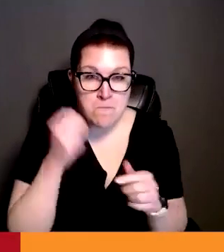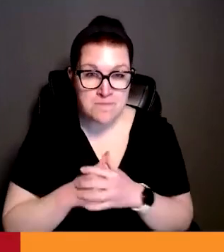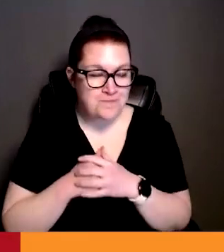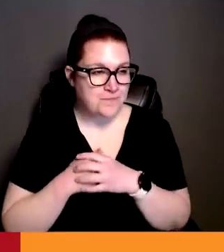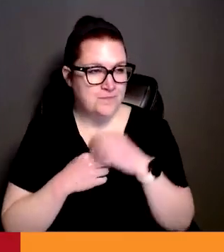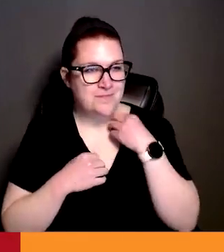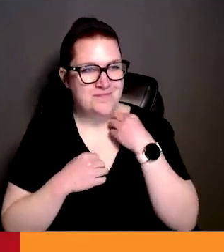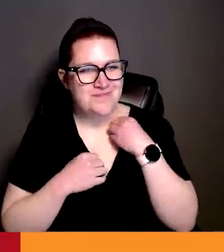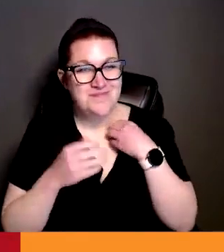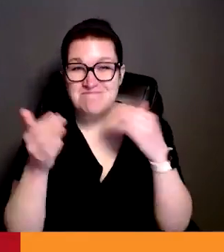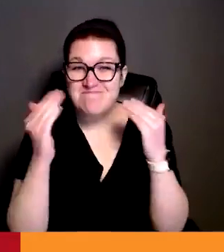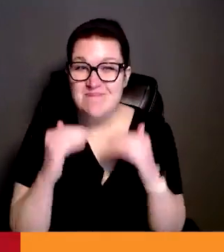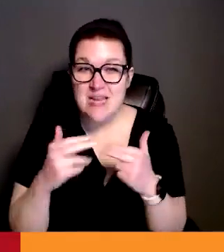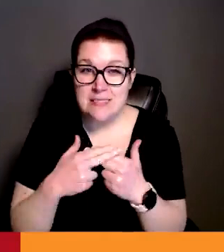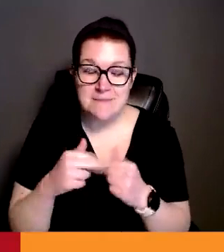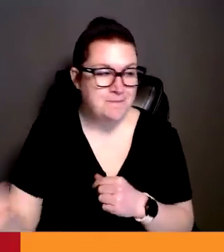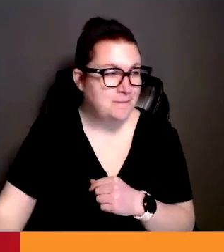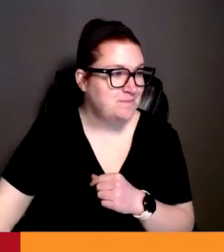Next slide, please.